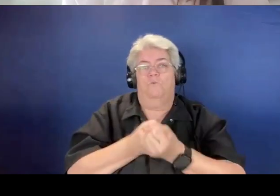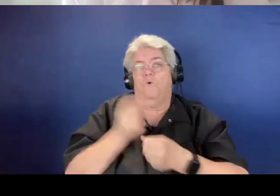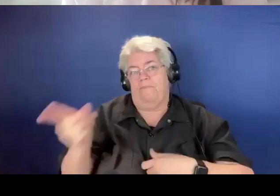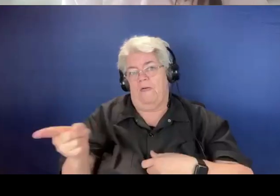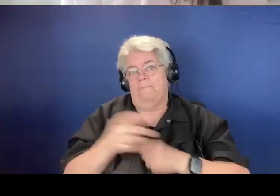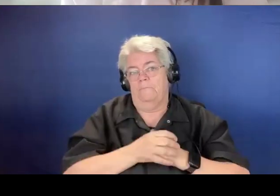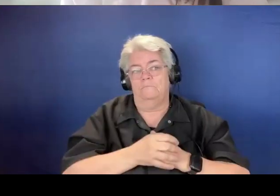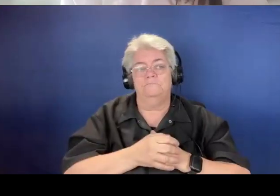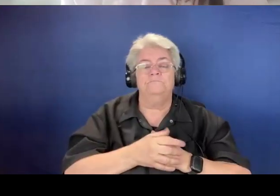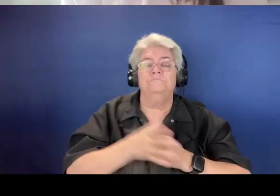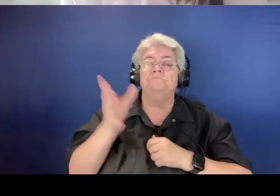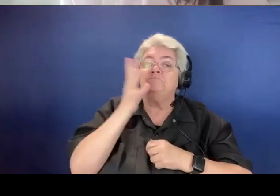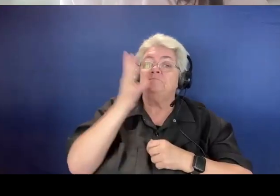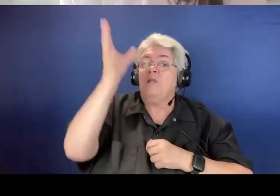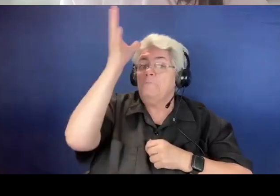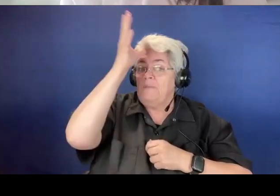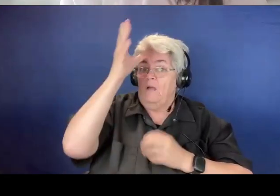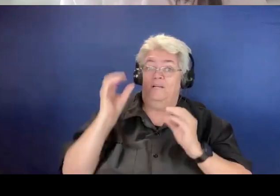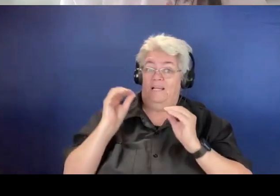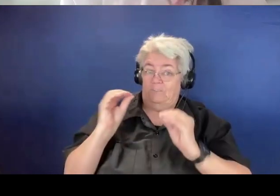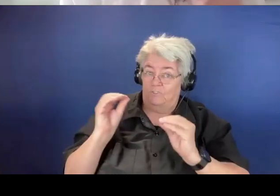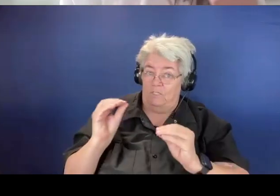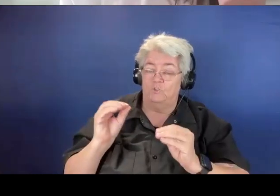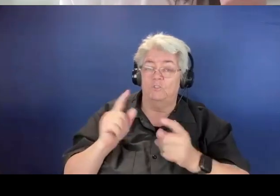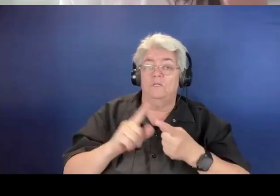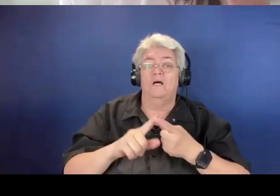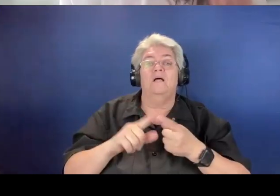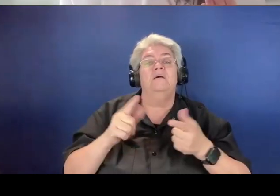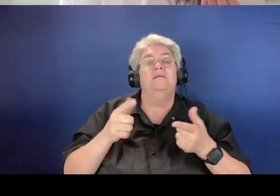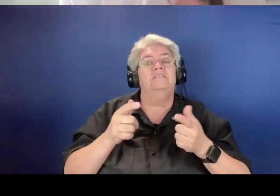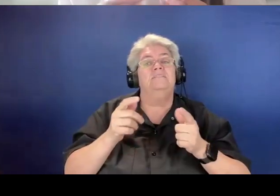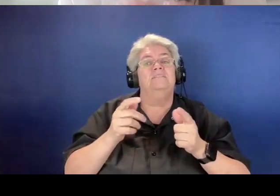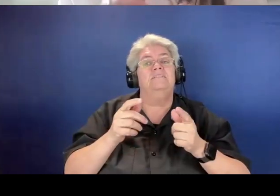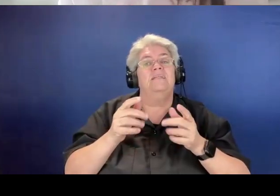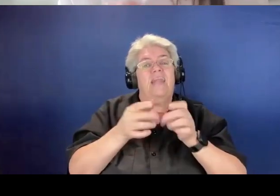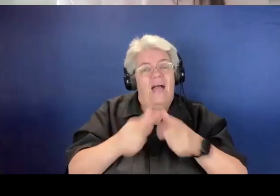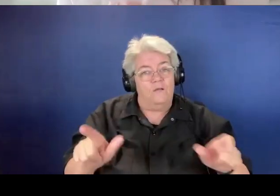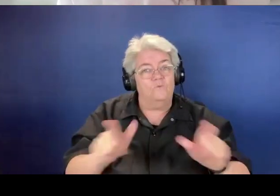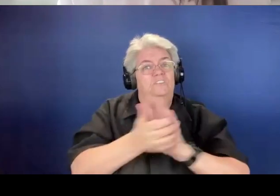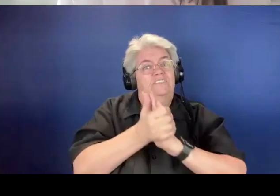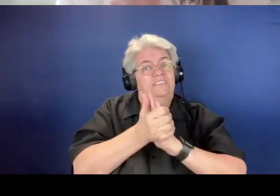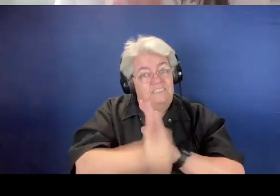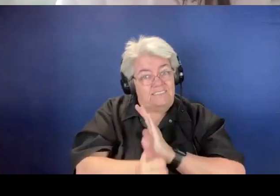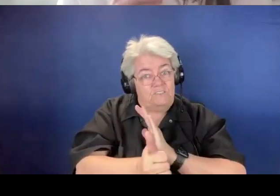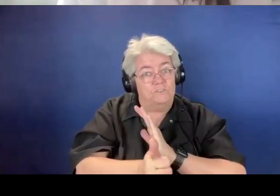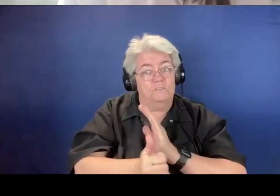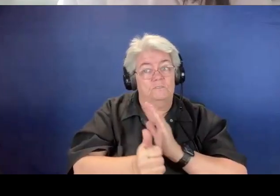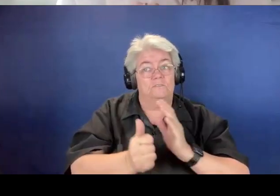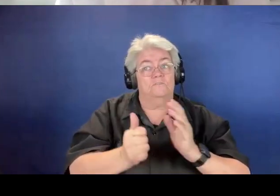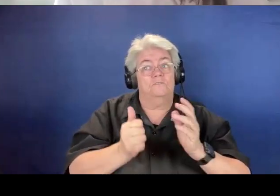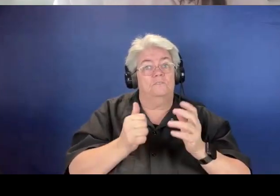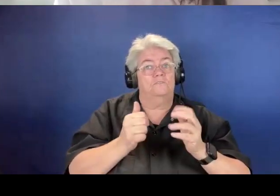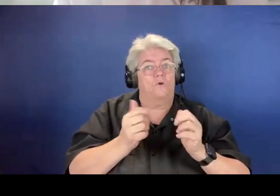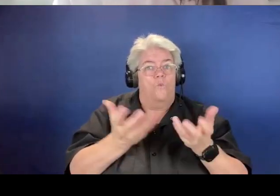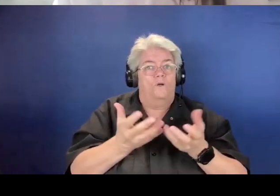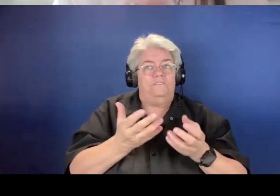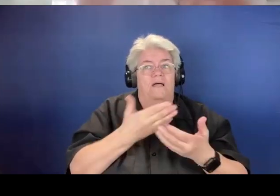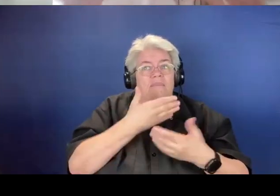Provide parent education on language strategies. Your parents should know what language strategies are the most efficient, and